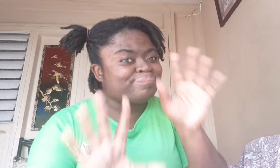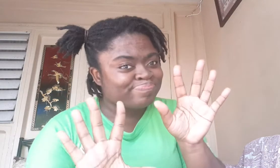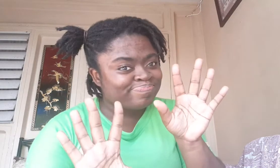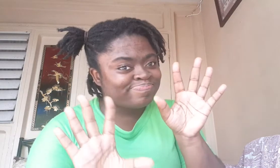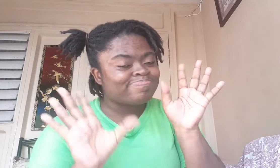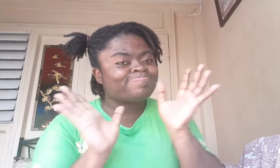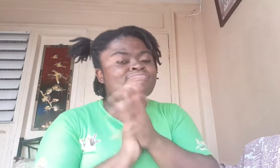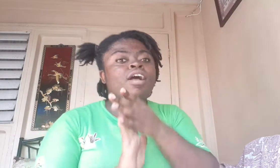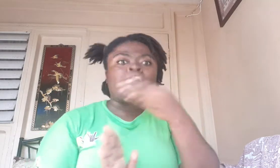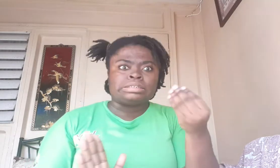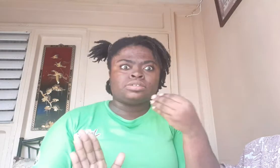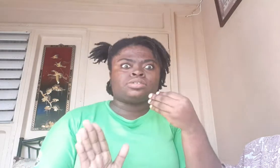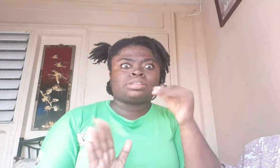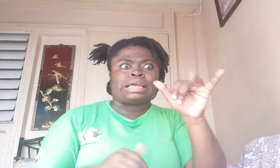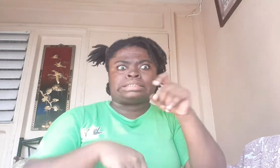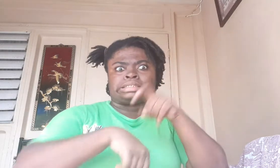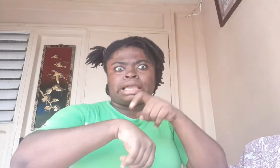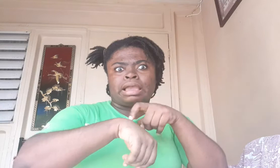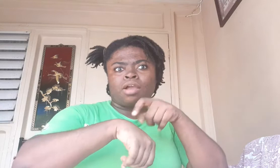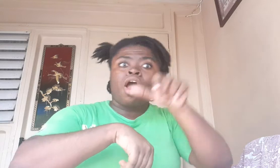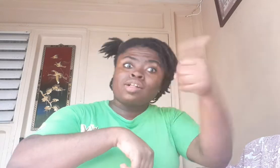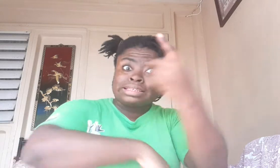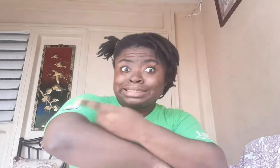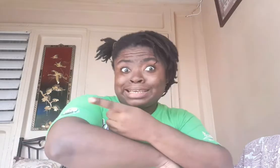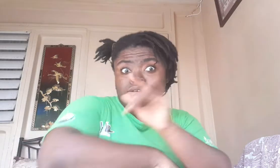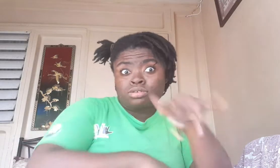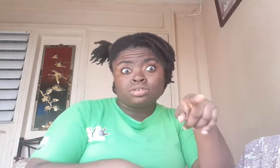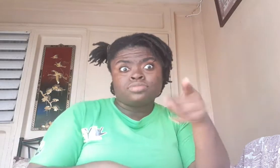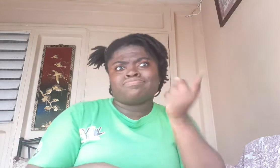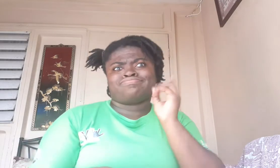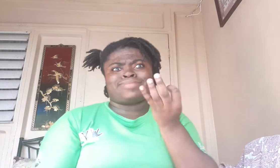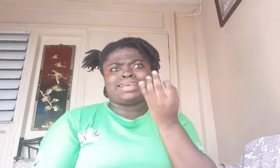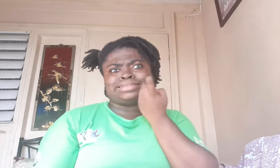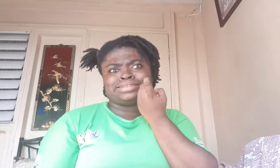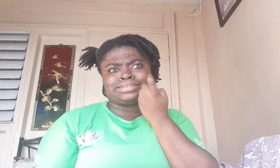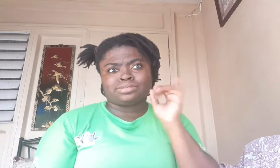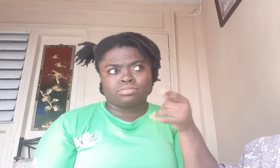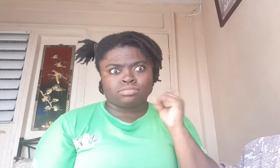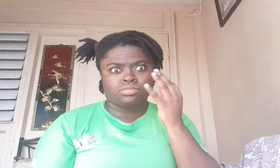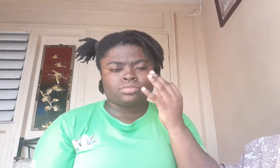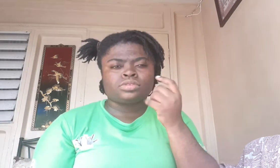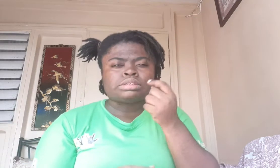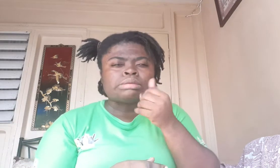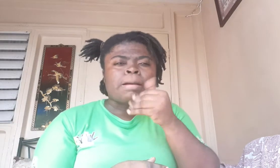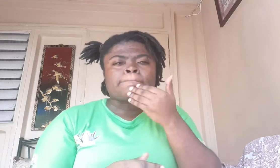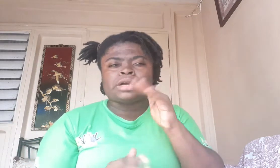unable to make a video so now I am a bit better